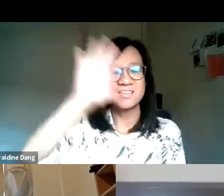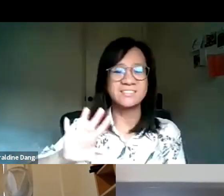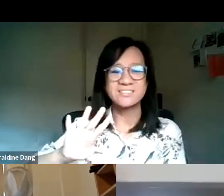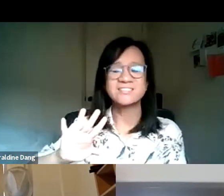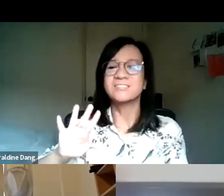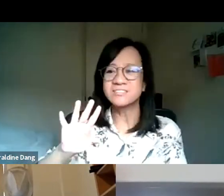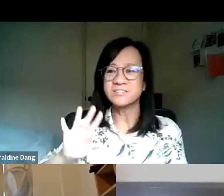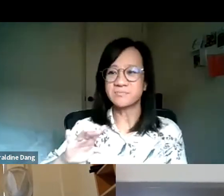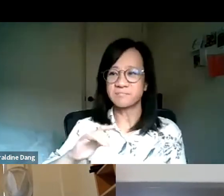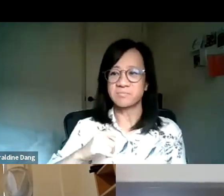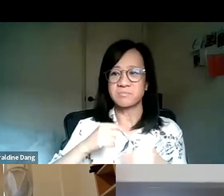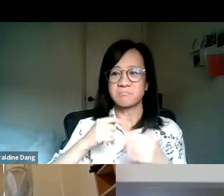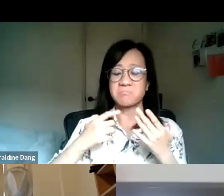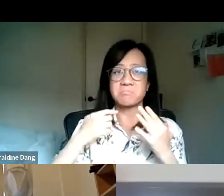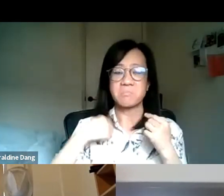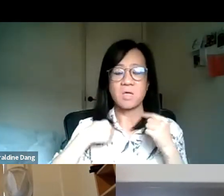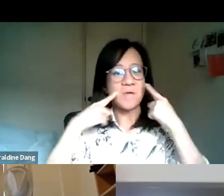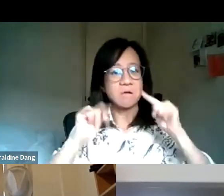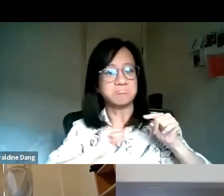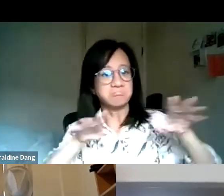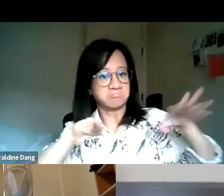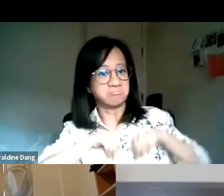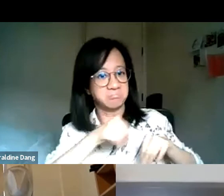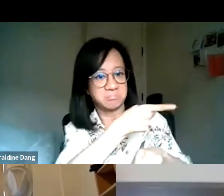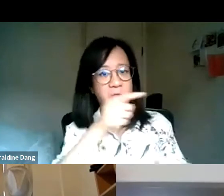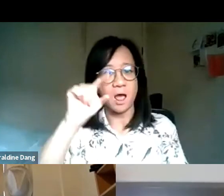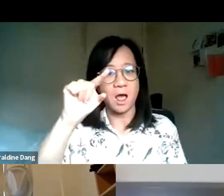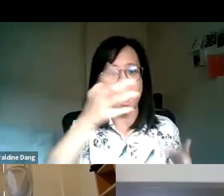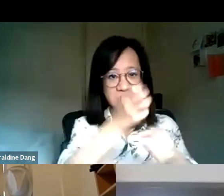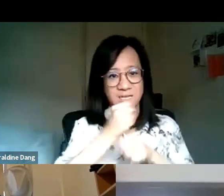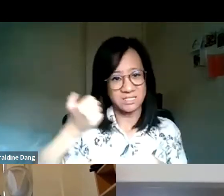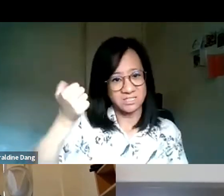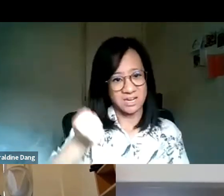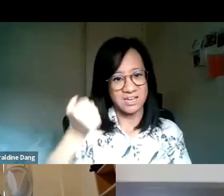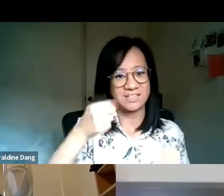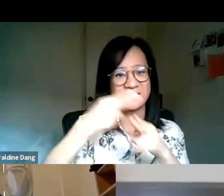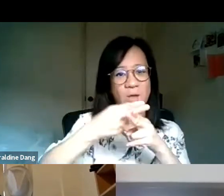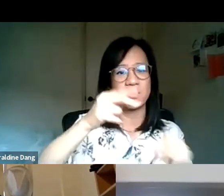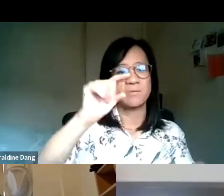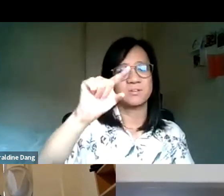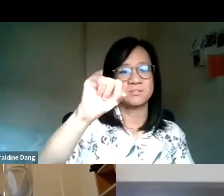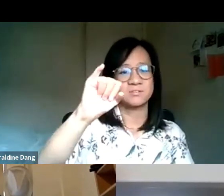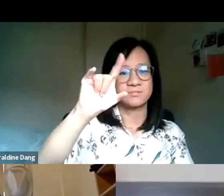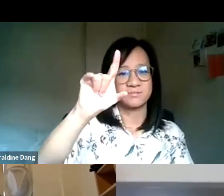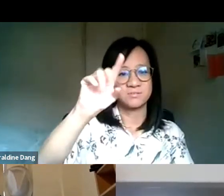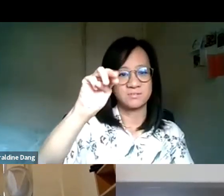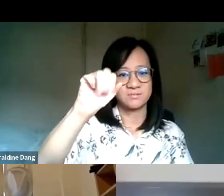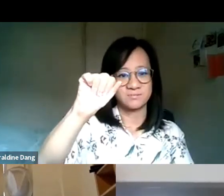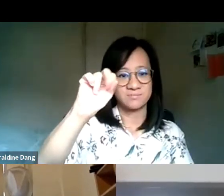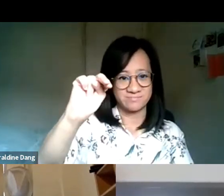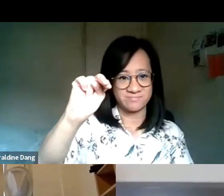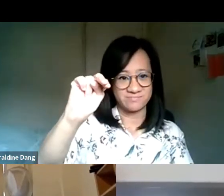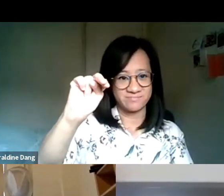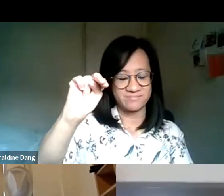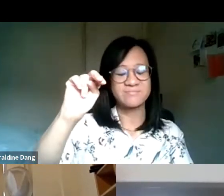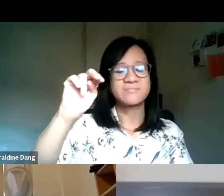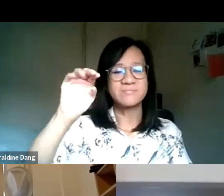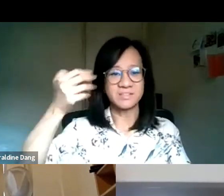so I could study in Asia but study in my technological issue.